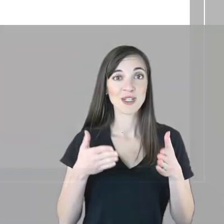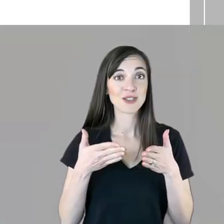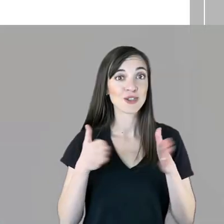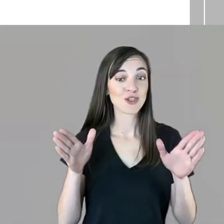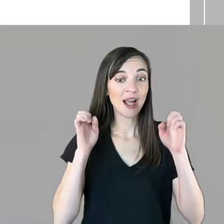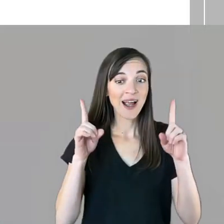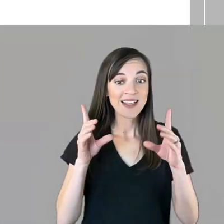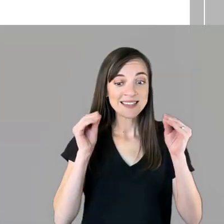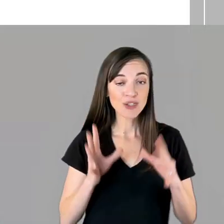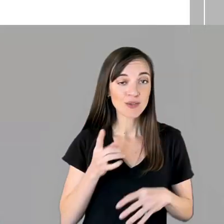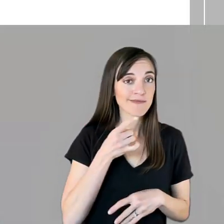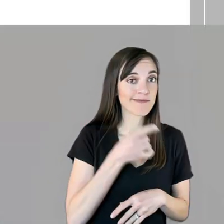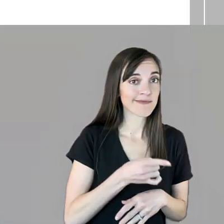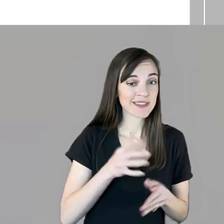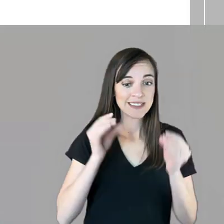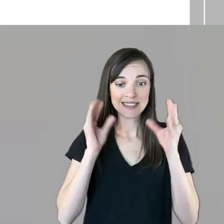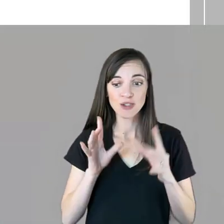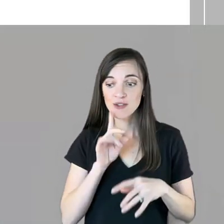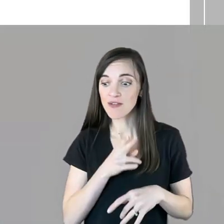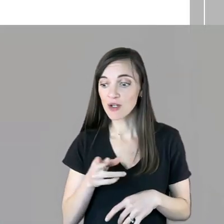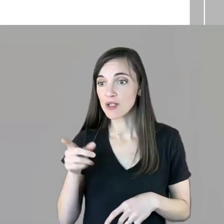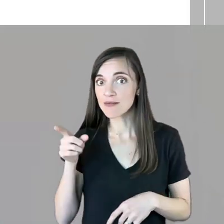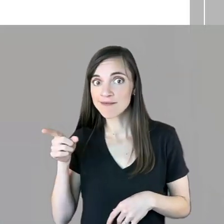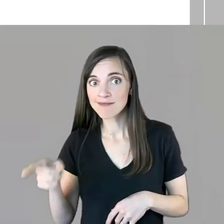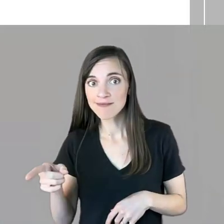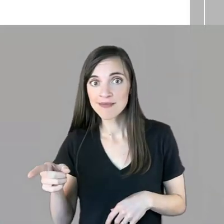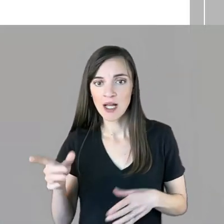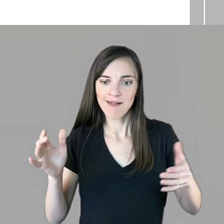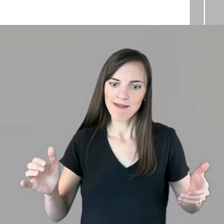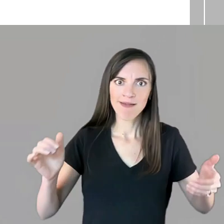This is also why collaborative teaching between the general education teacher and